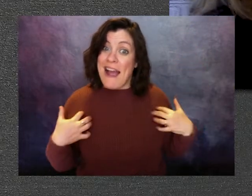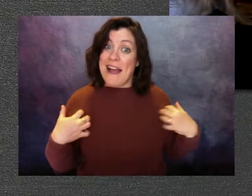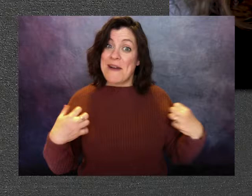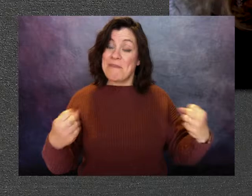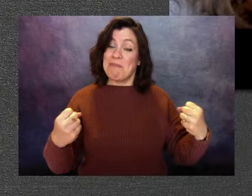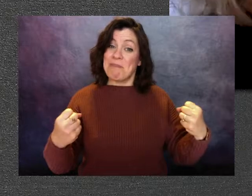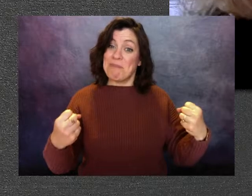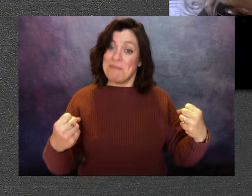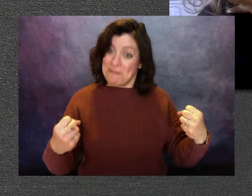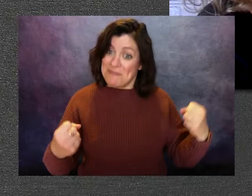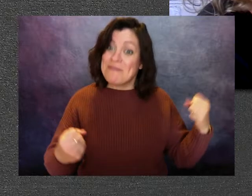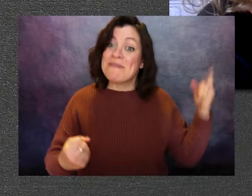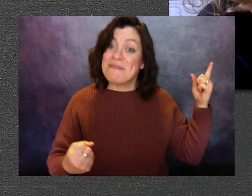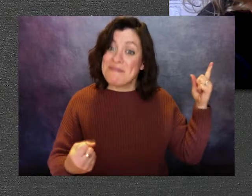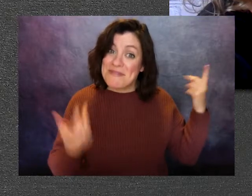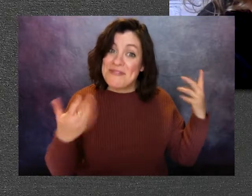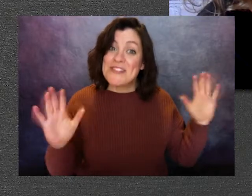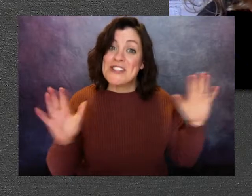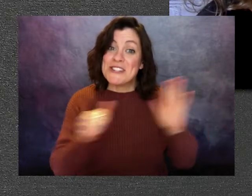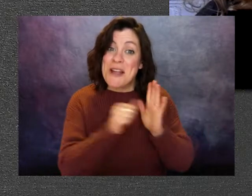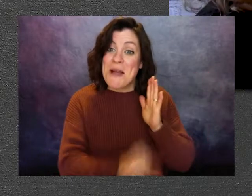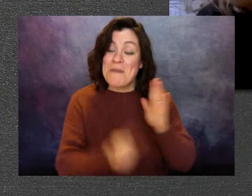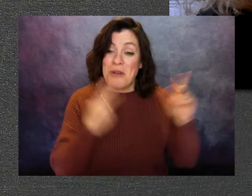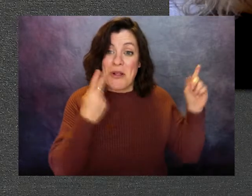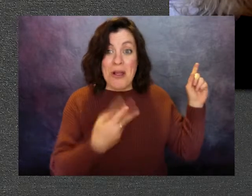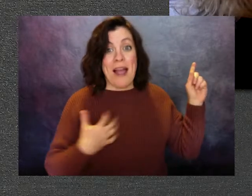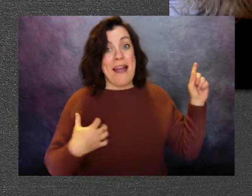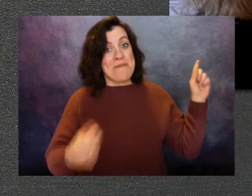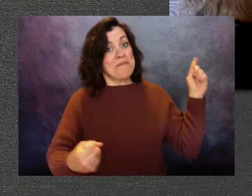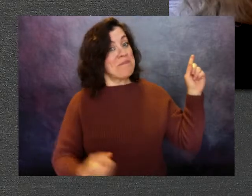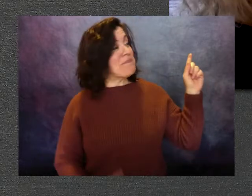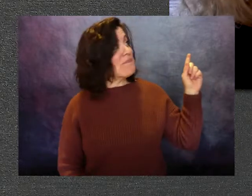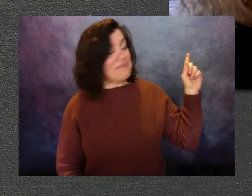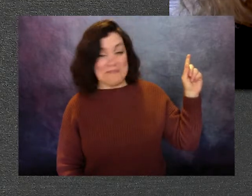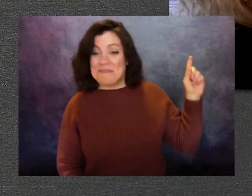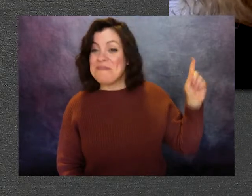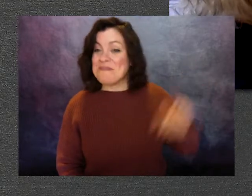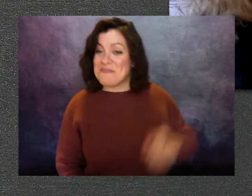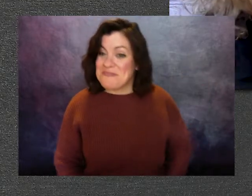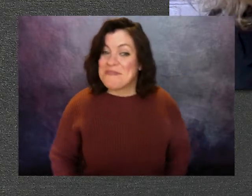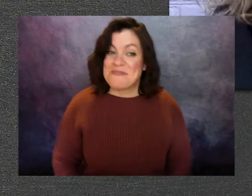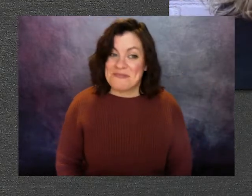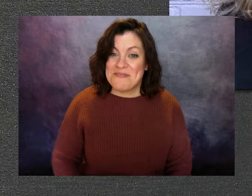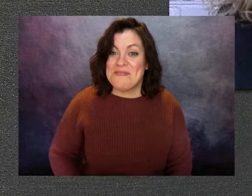She had an operation earlier, earlier in the day. Oh look, this shows,